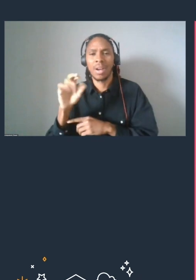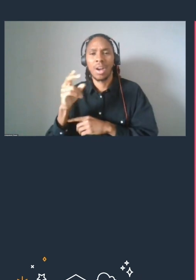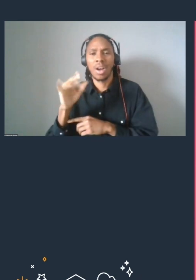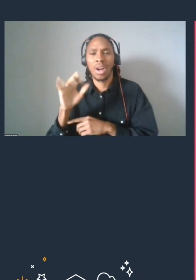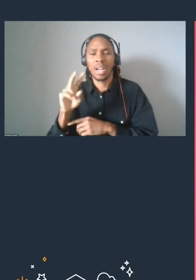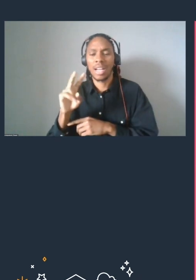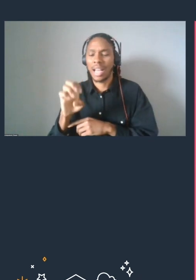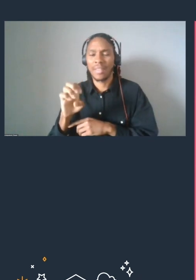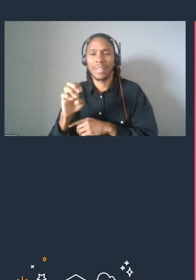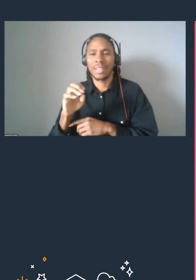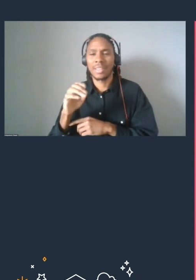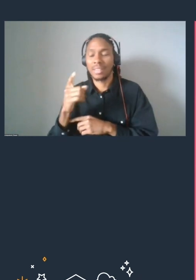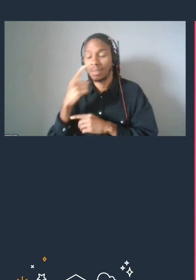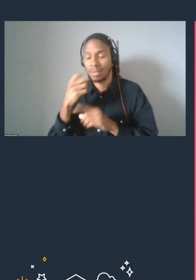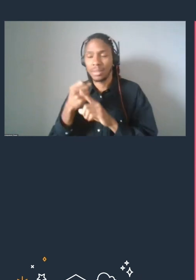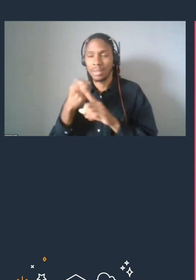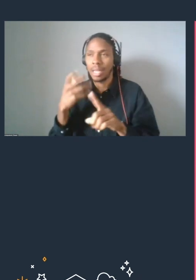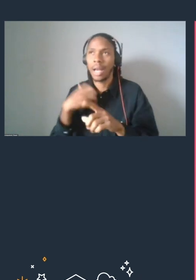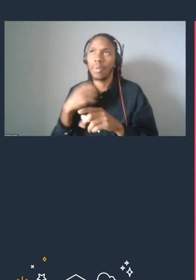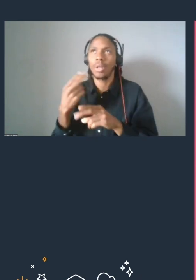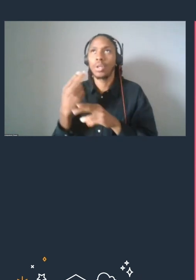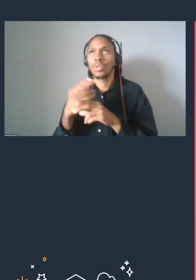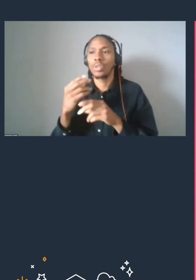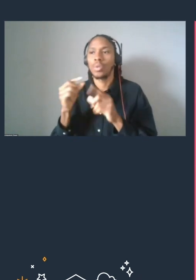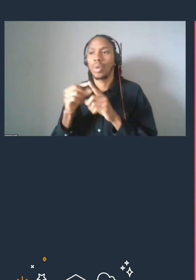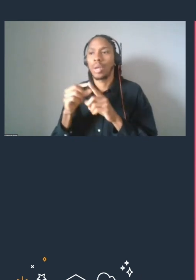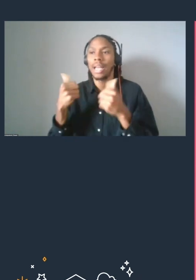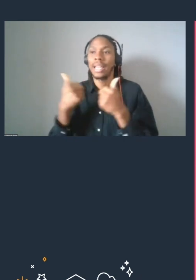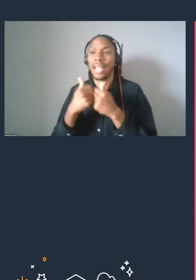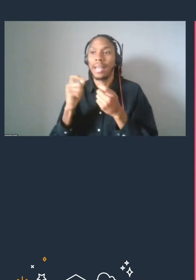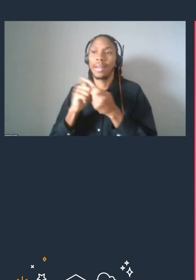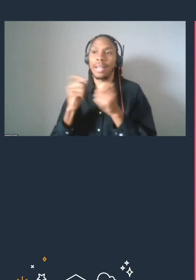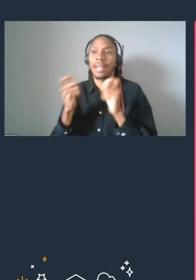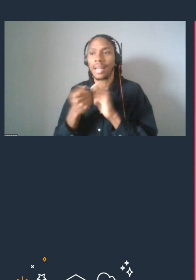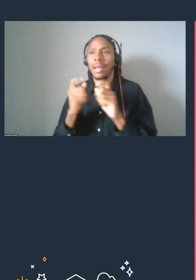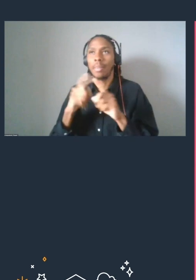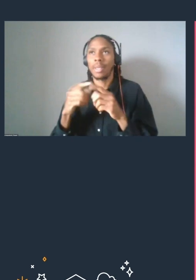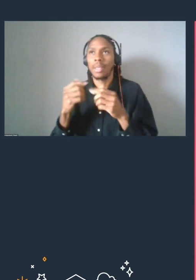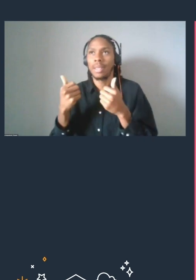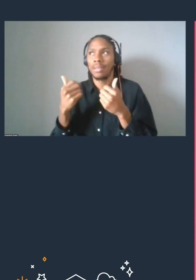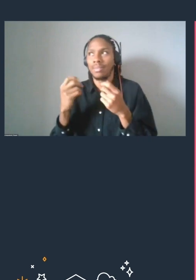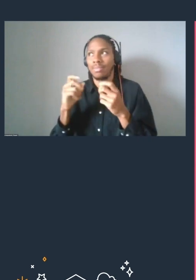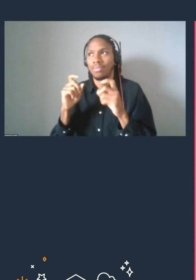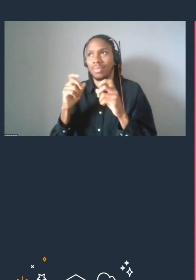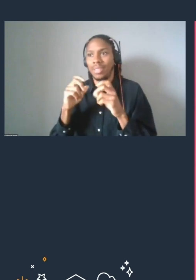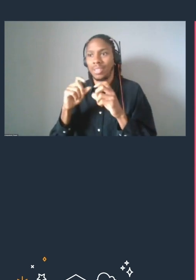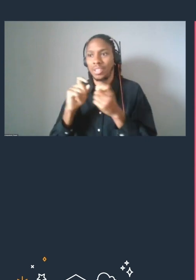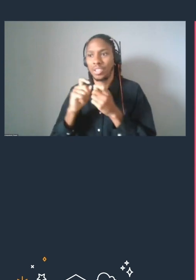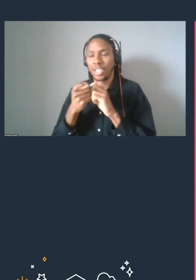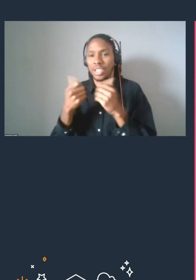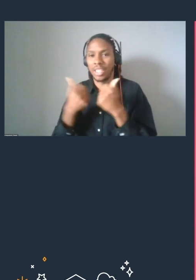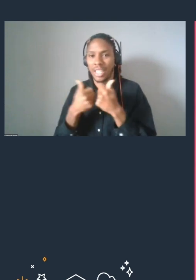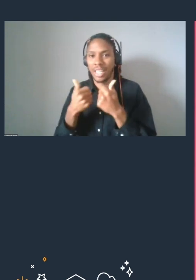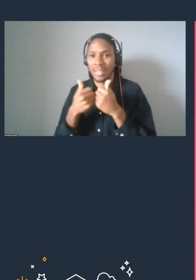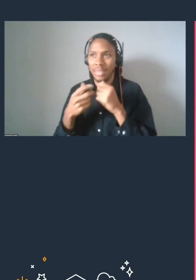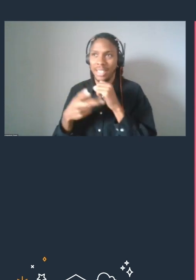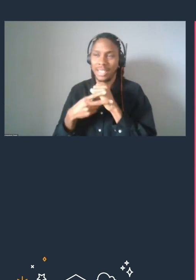I mean, I don't wanna overuse the word game changing, but it seems to be that it's a little game changing. And then after that to save time again, your favorite pie.